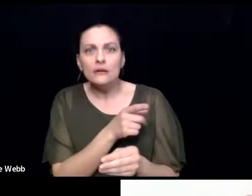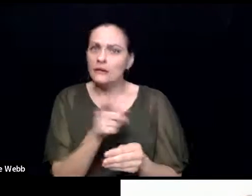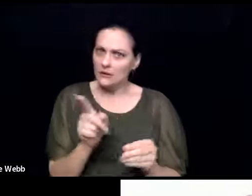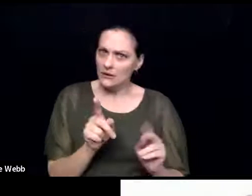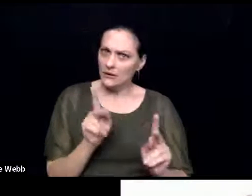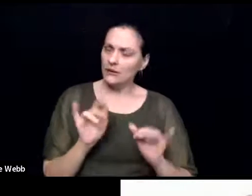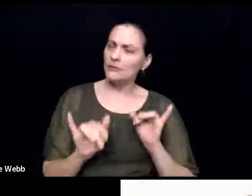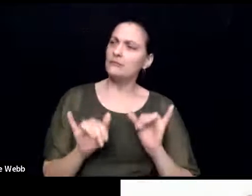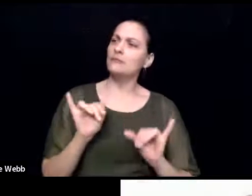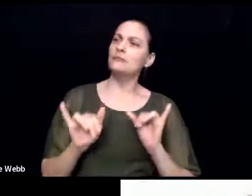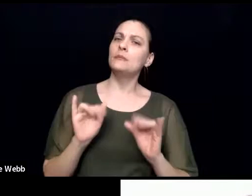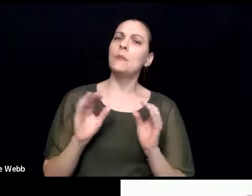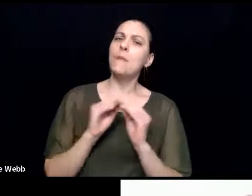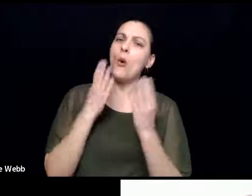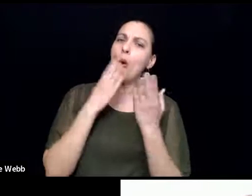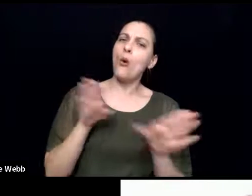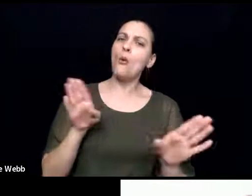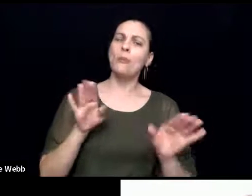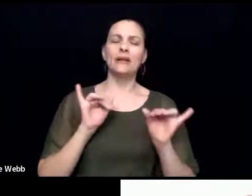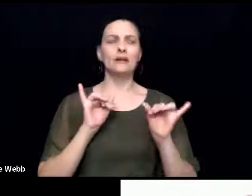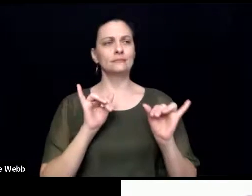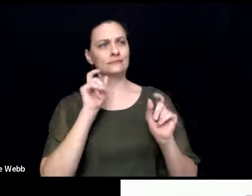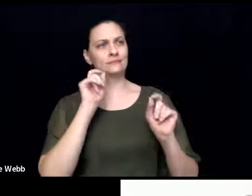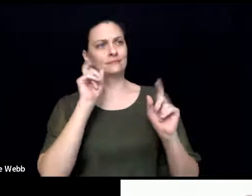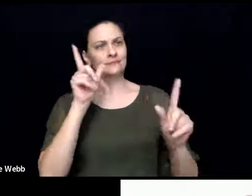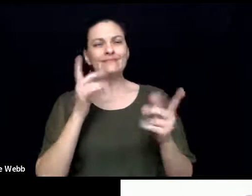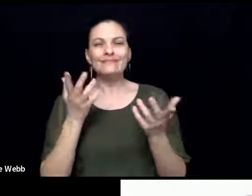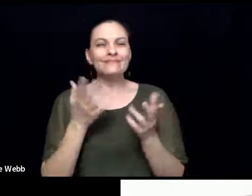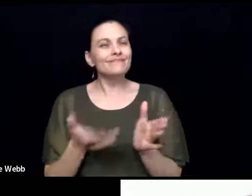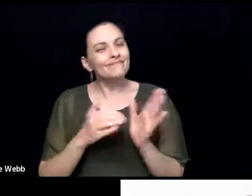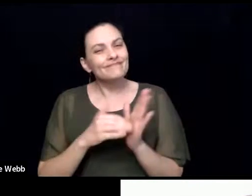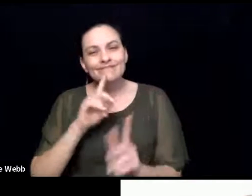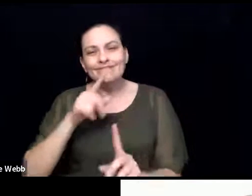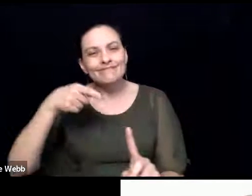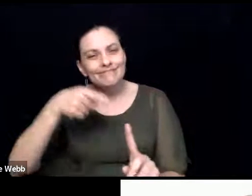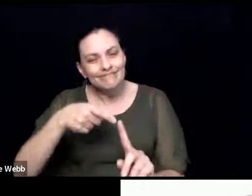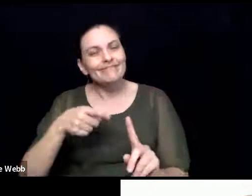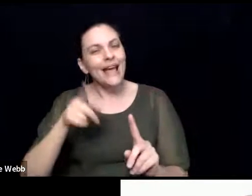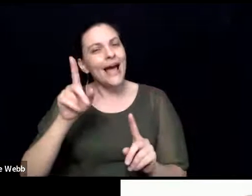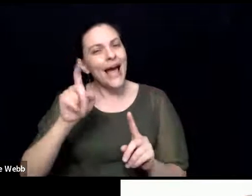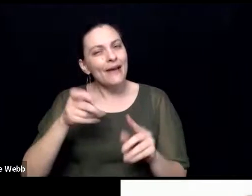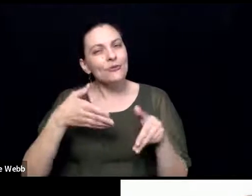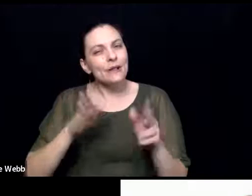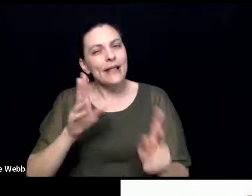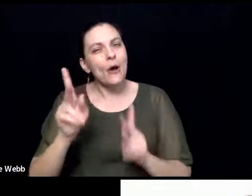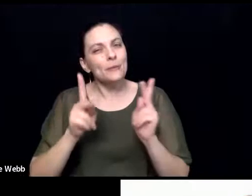to letting people make mistakes. I know Berne Brown talks about this and I know there are other